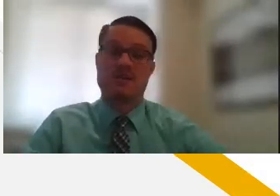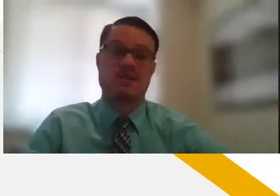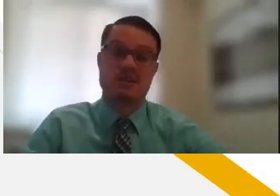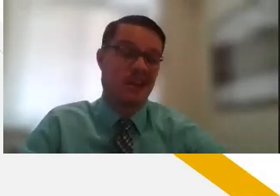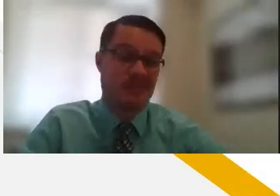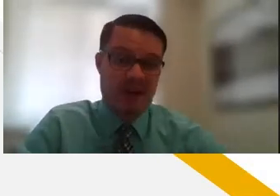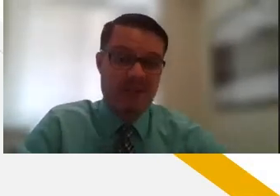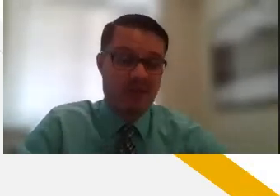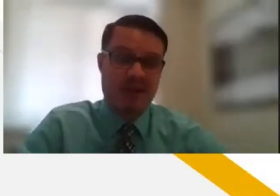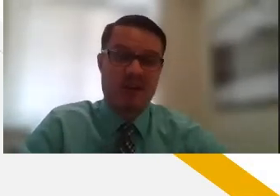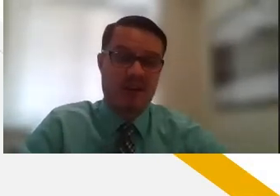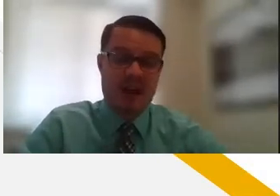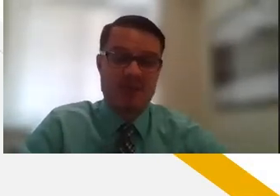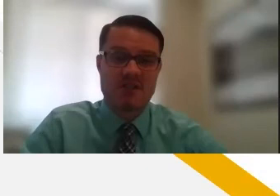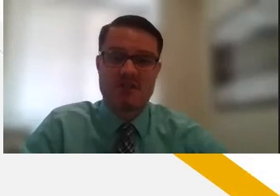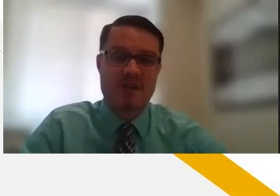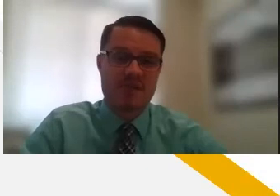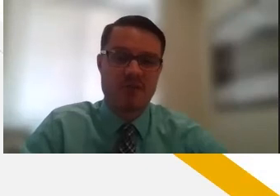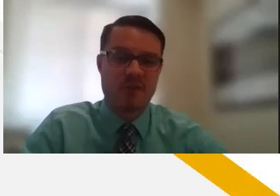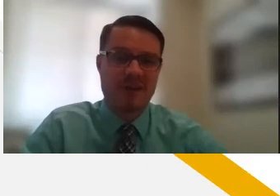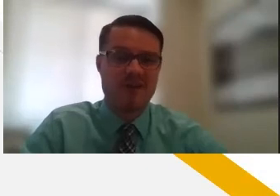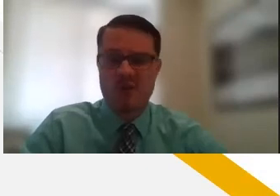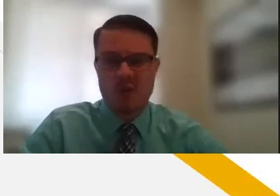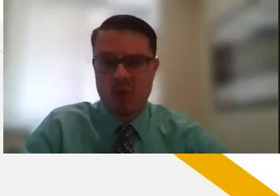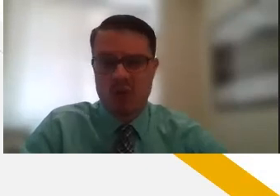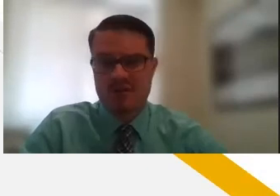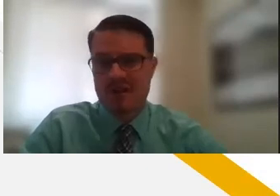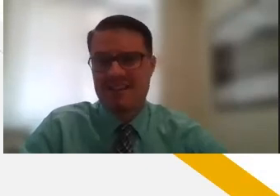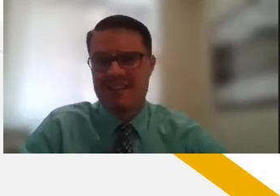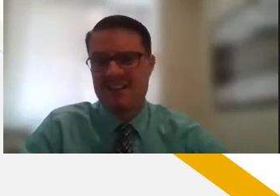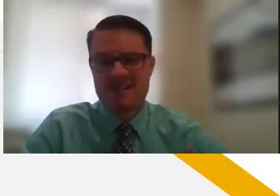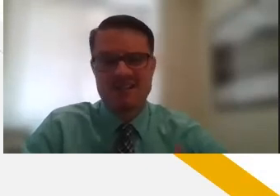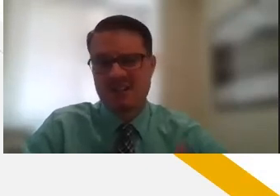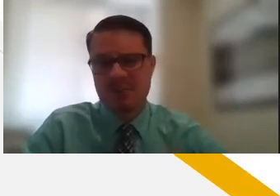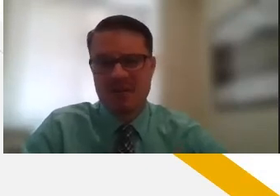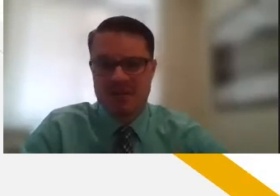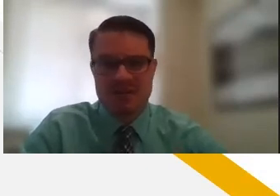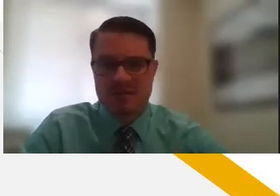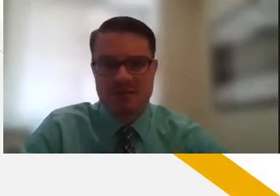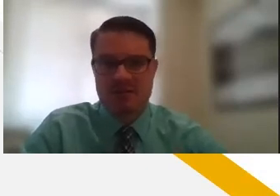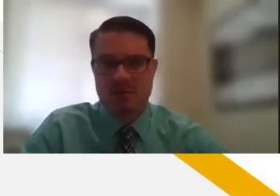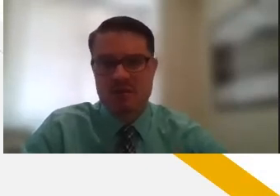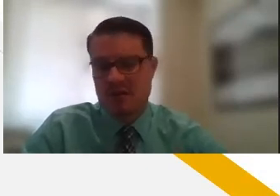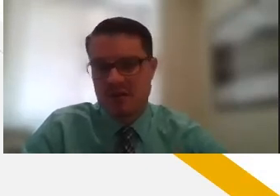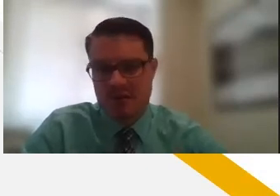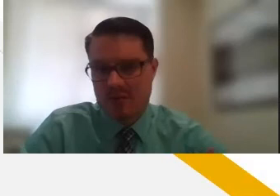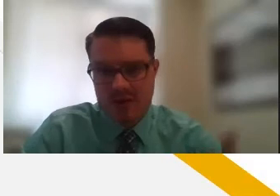like an accommodation under a 504 plan or under the IDEA. They just need a little bit of additional supports in there.